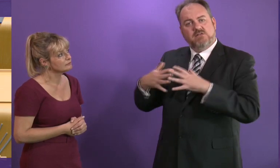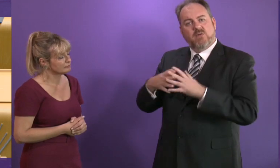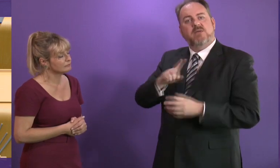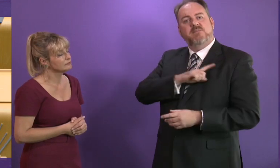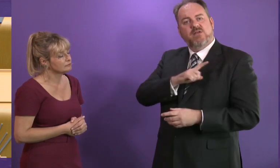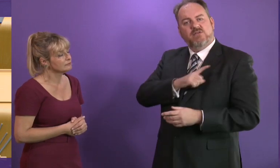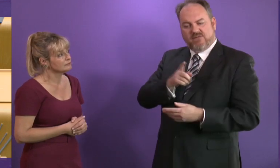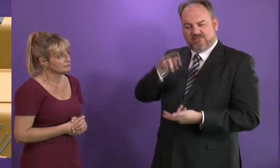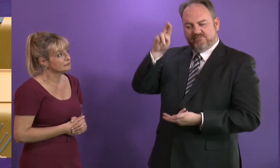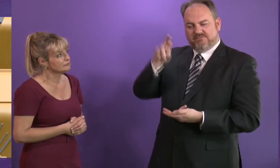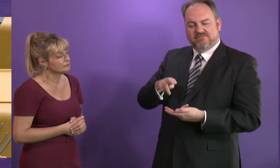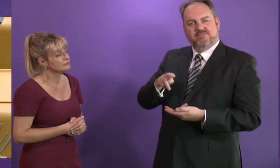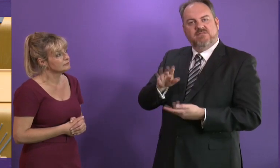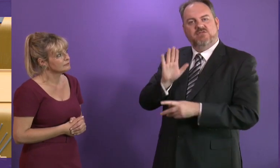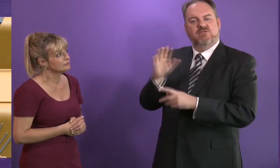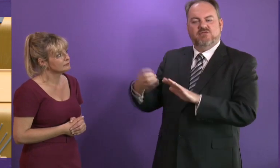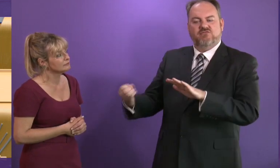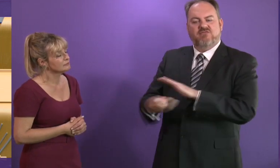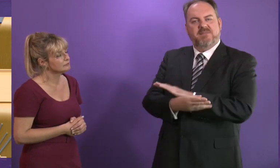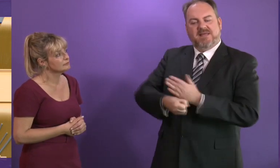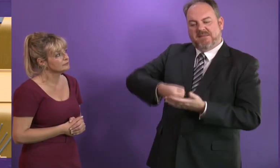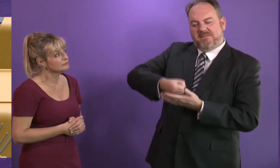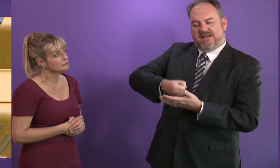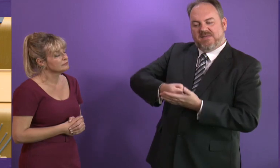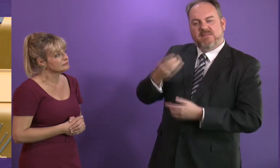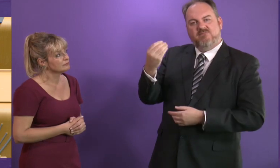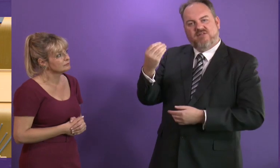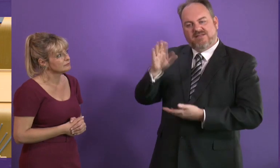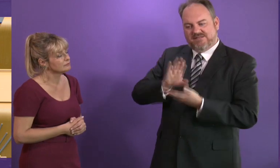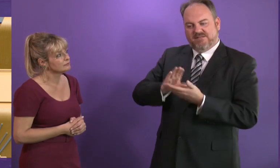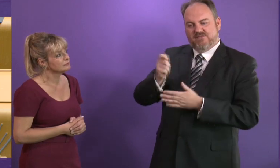Does the First Minister agree with the British Liver Trust that Parliaments across these